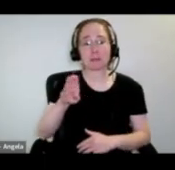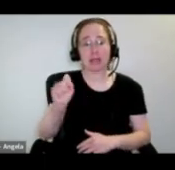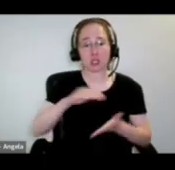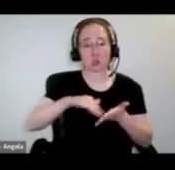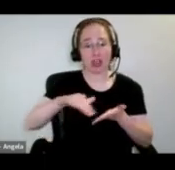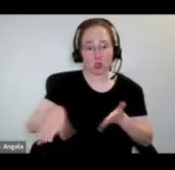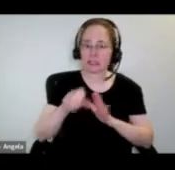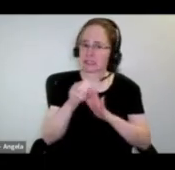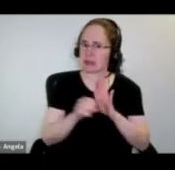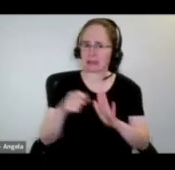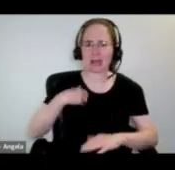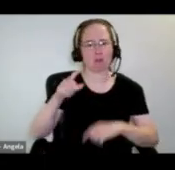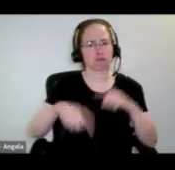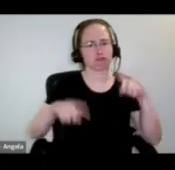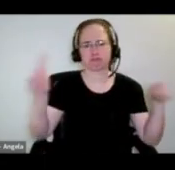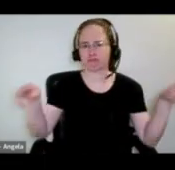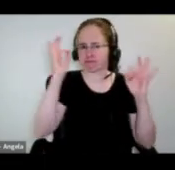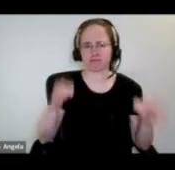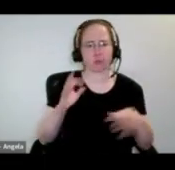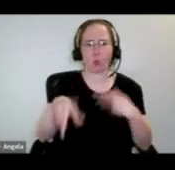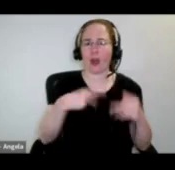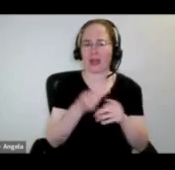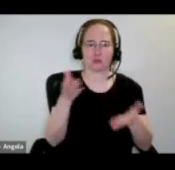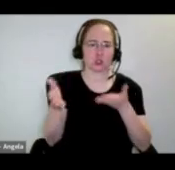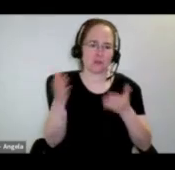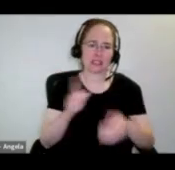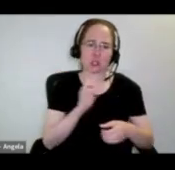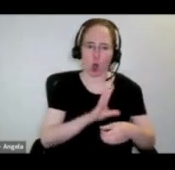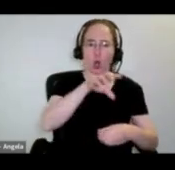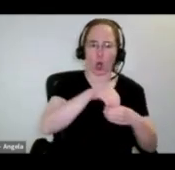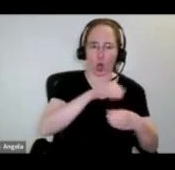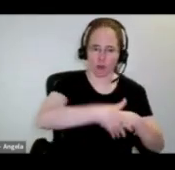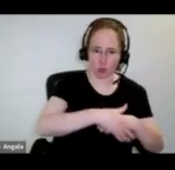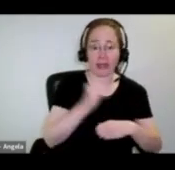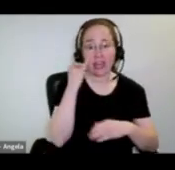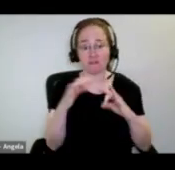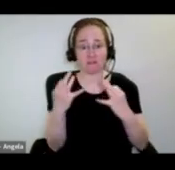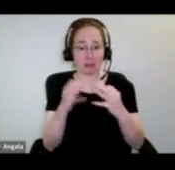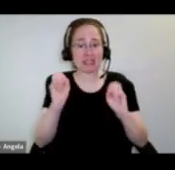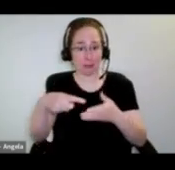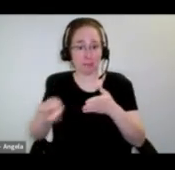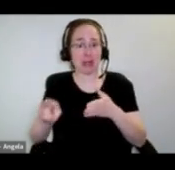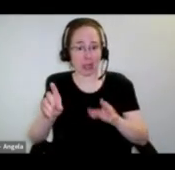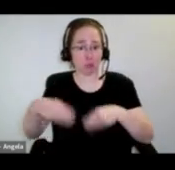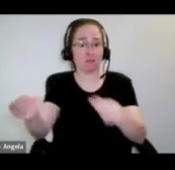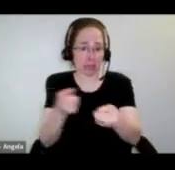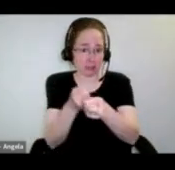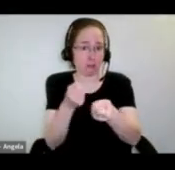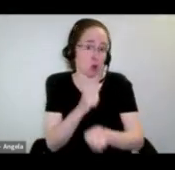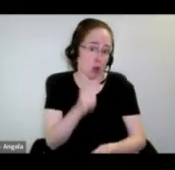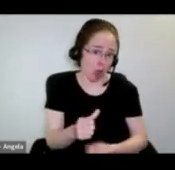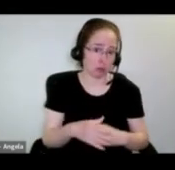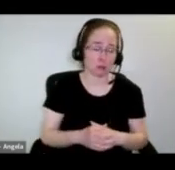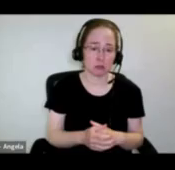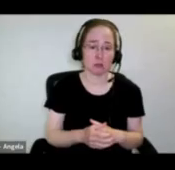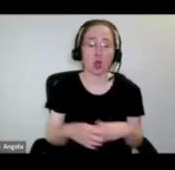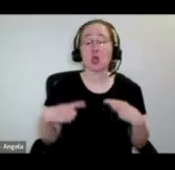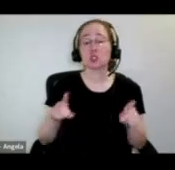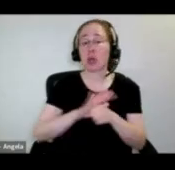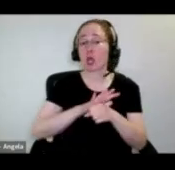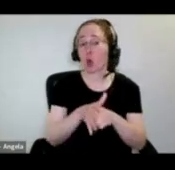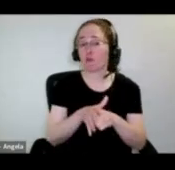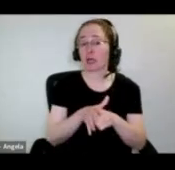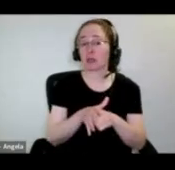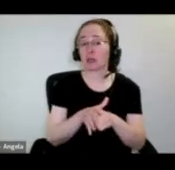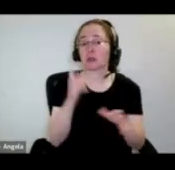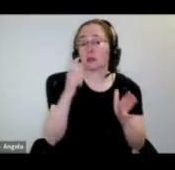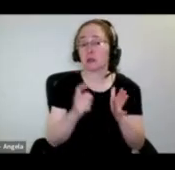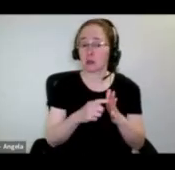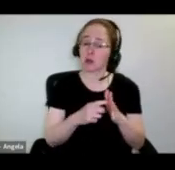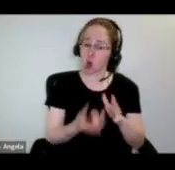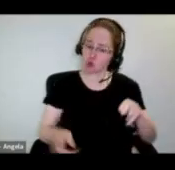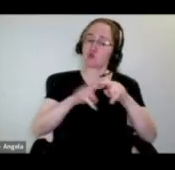Valerie Bradley: In Medicaid state plans and HCBS waivers, states have wide discretion about what types of services are covered and whether families can be paid to provide supports.